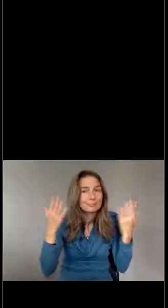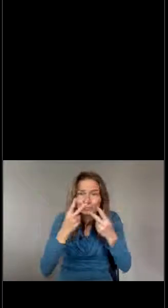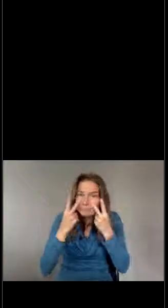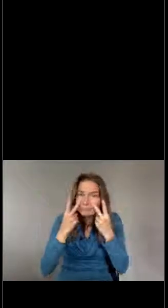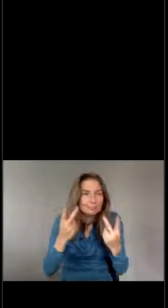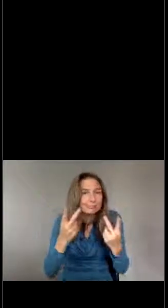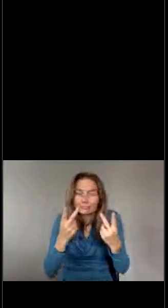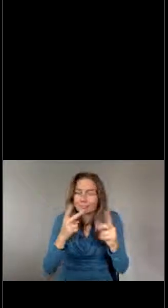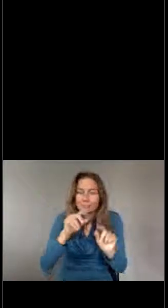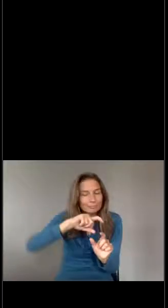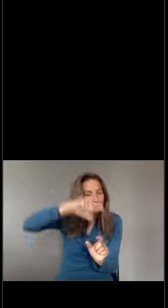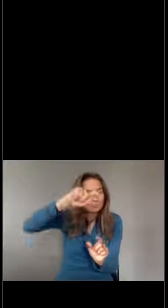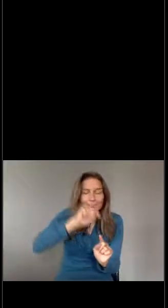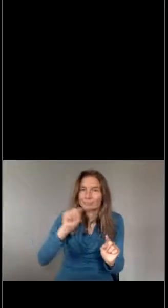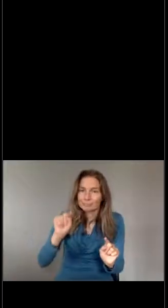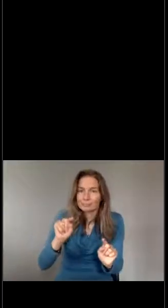and their broader participation.